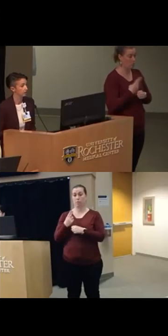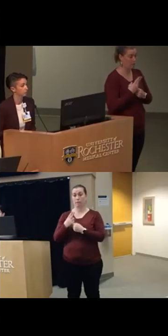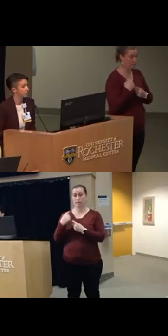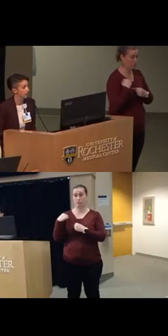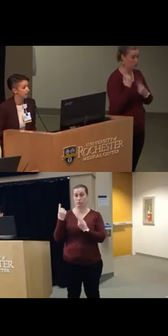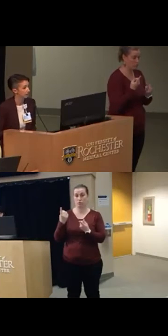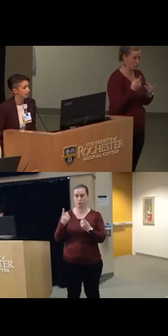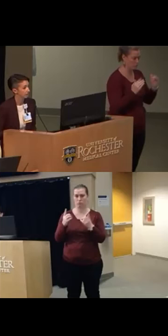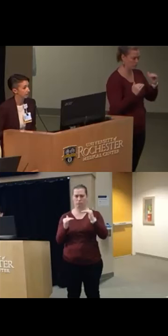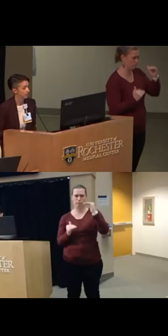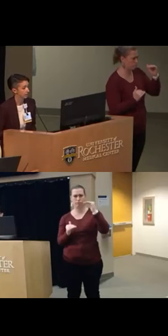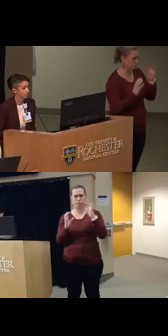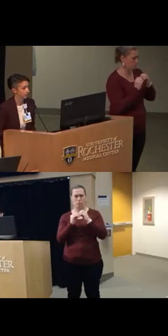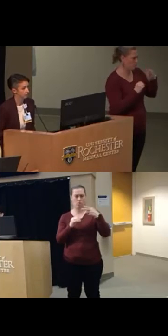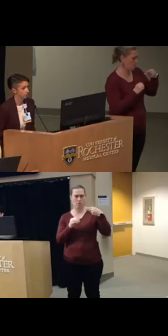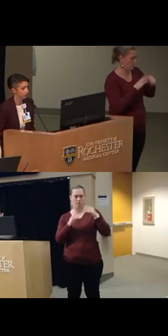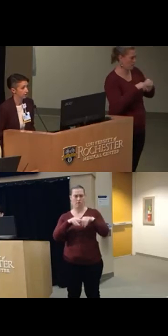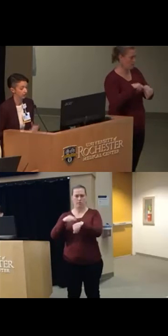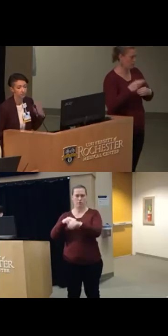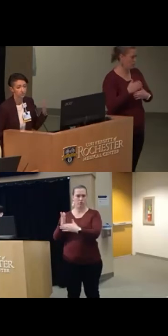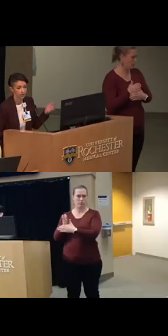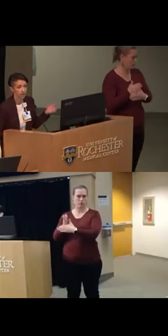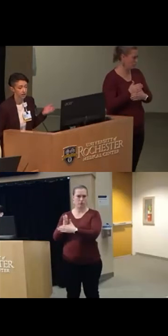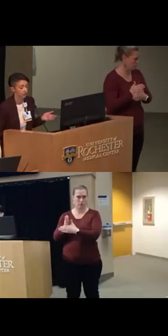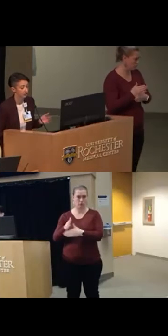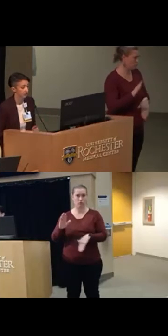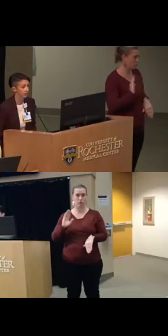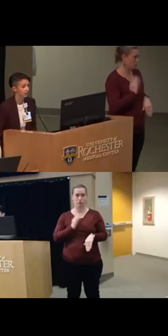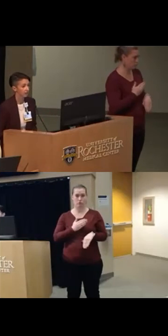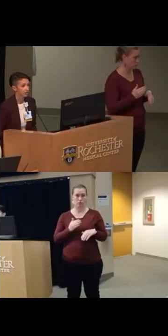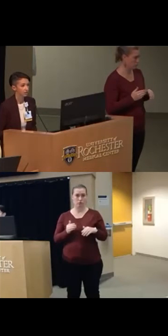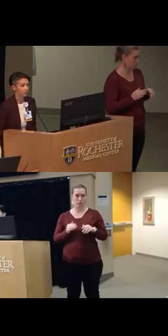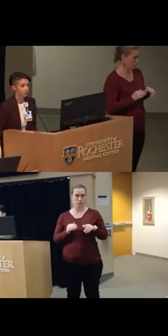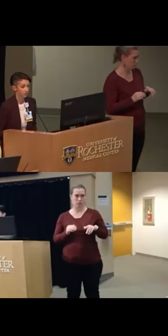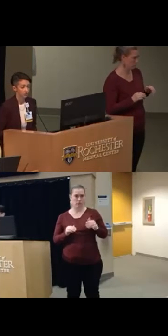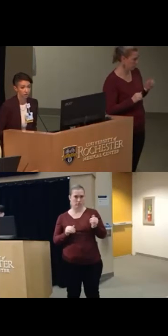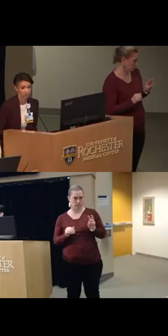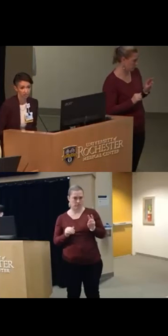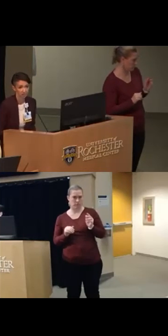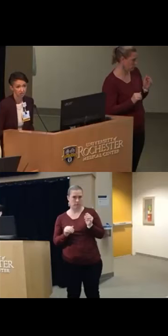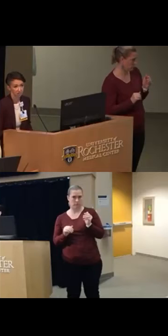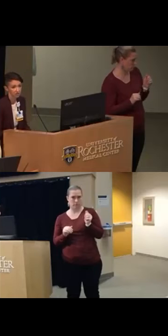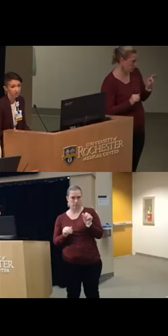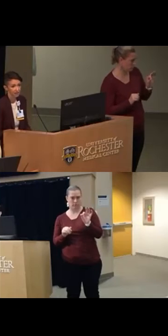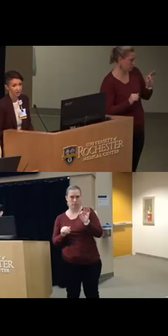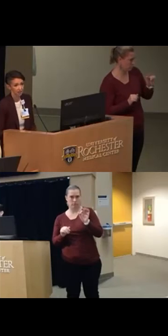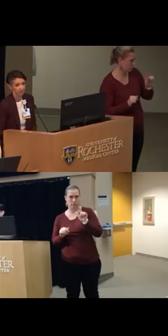see is much higher than the national average and trending increasingly so when you look at that